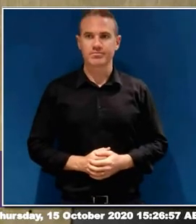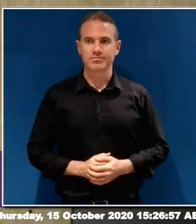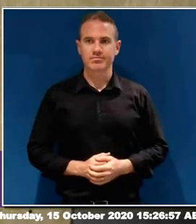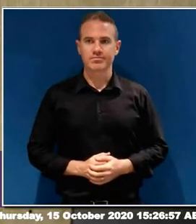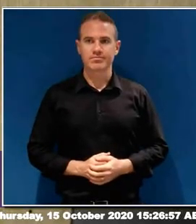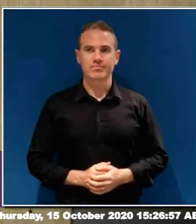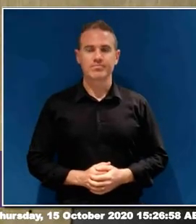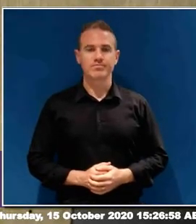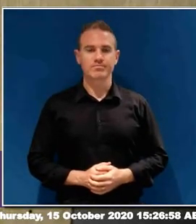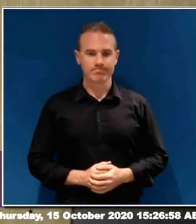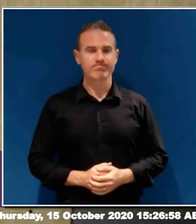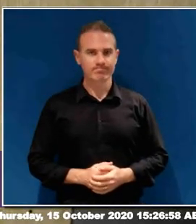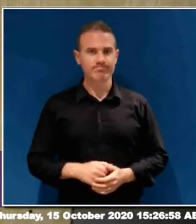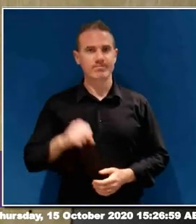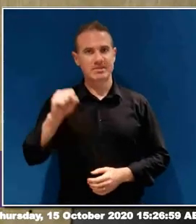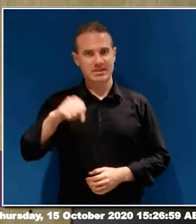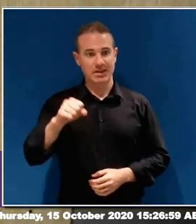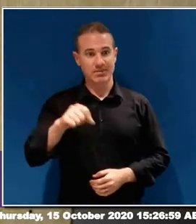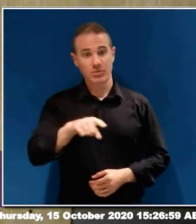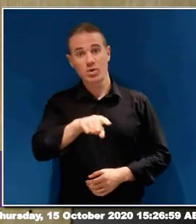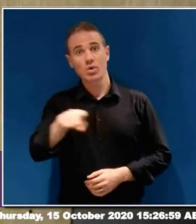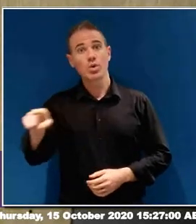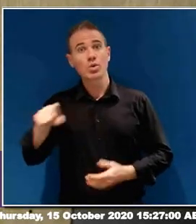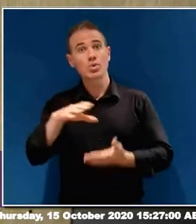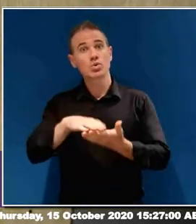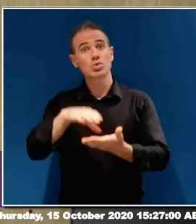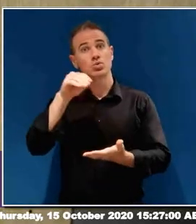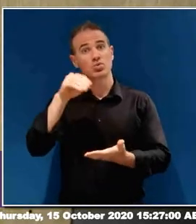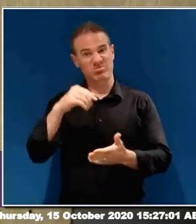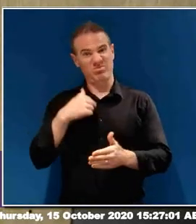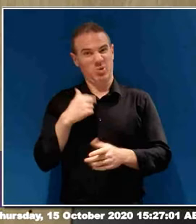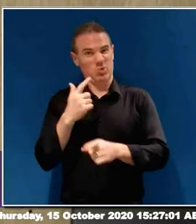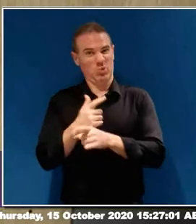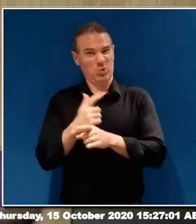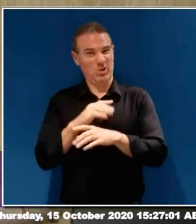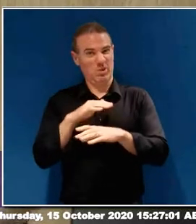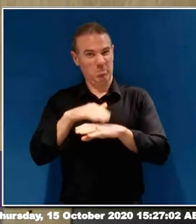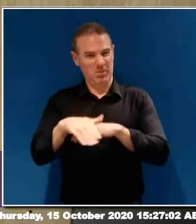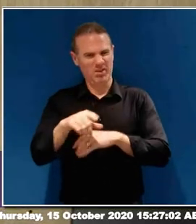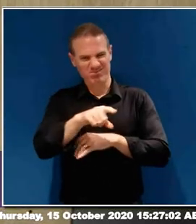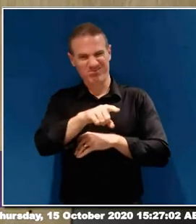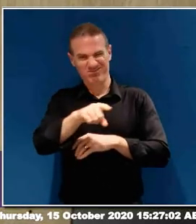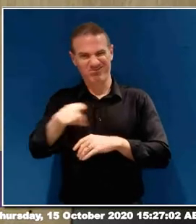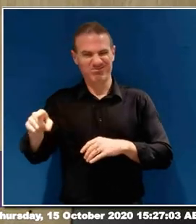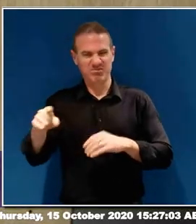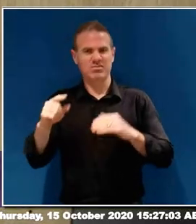are most over-represented in - when you look at exclusion discipline